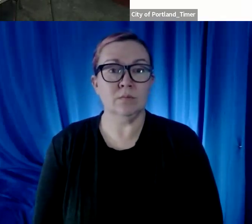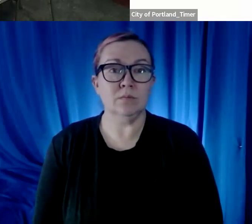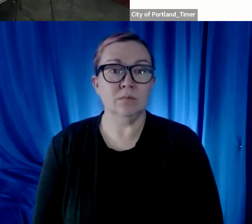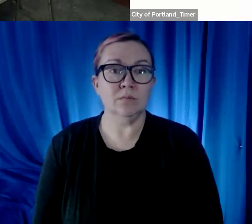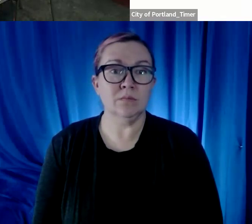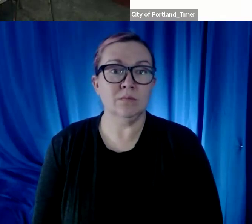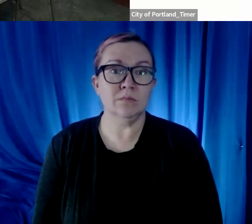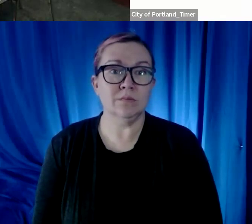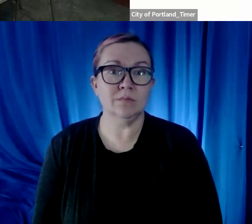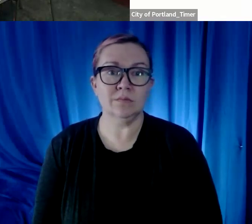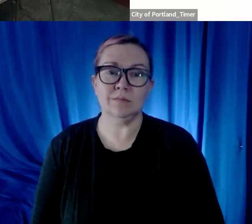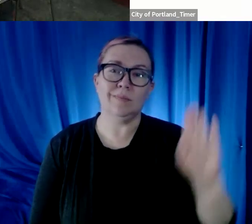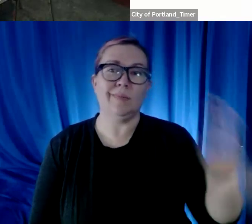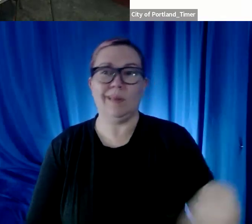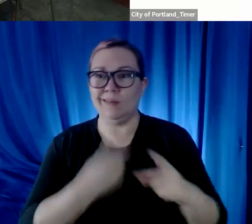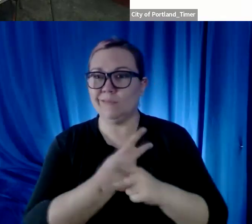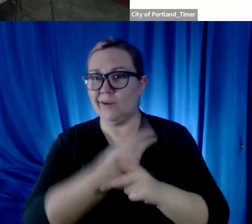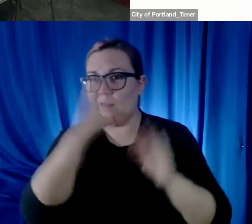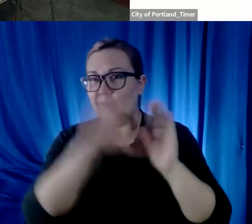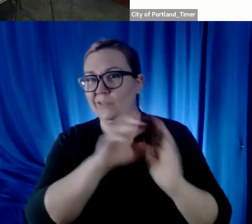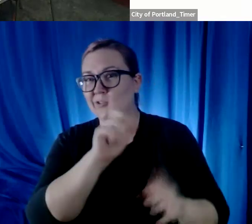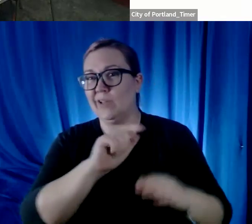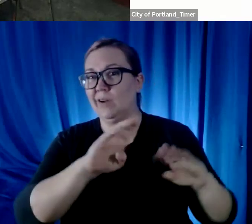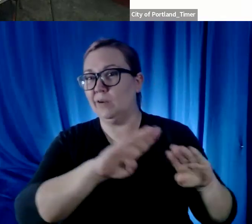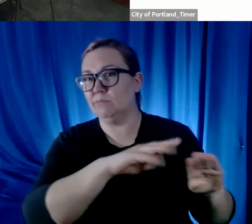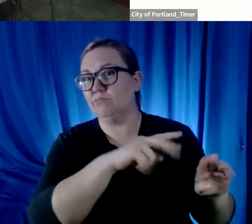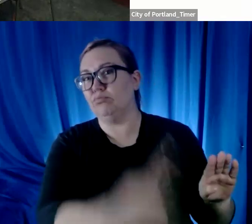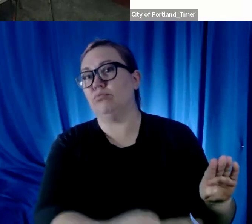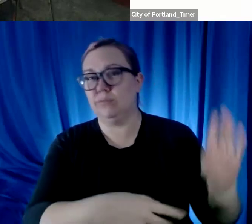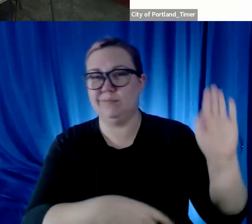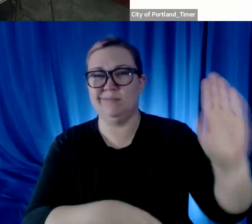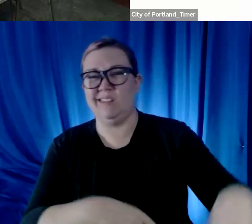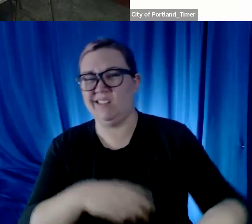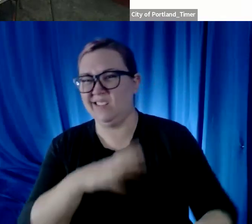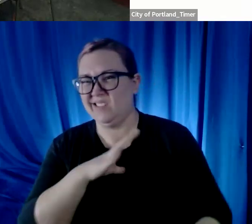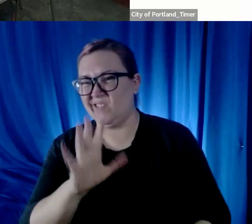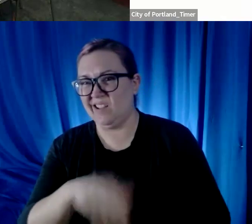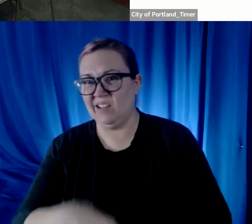We'll figure that out. Don't sweat it.